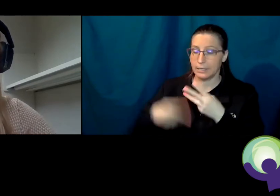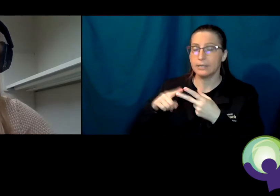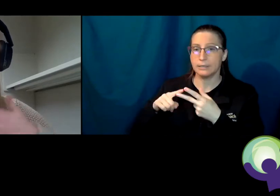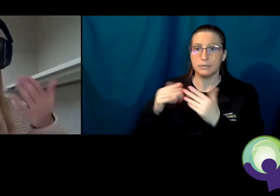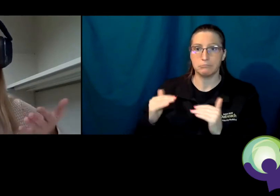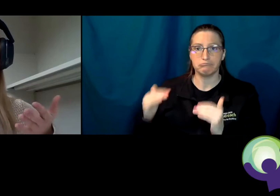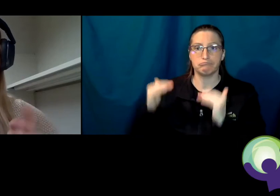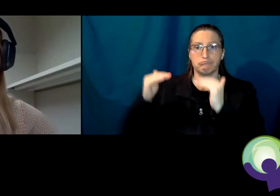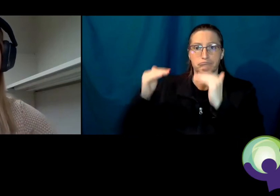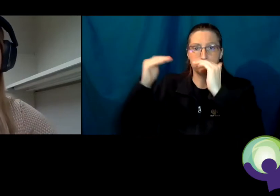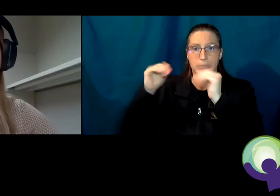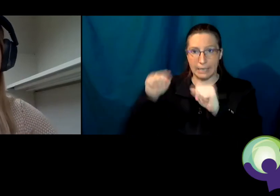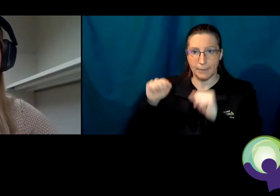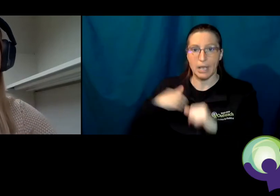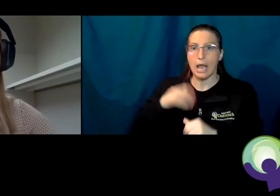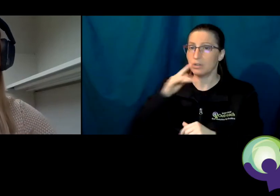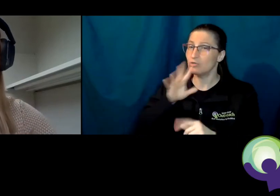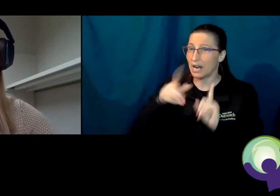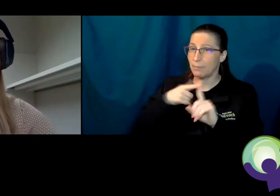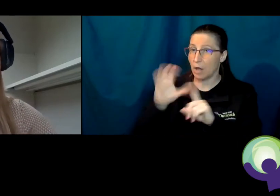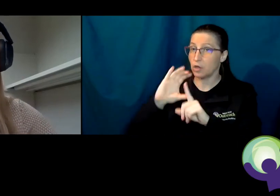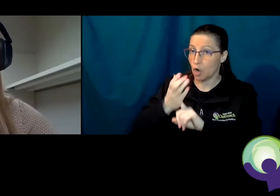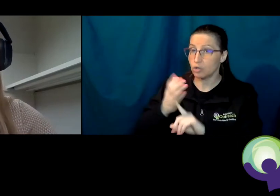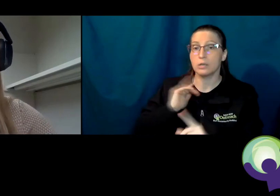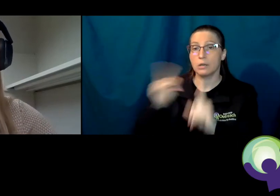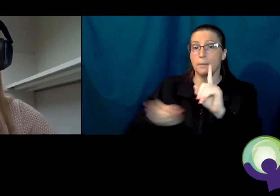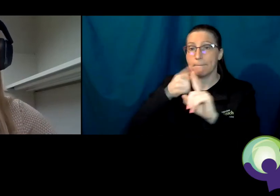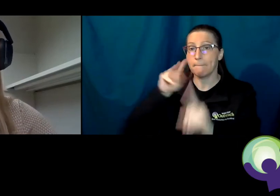would I want to touch on our culture real quick. Our mission is essentially the golden rule of